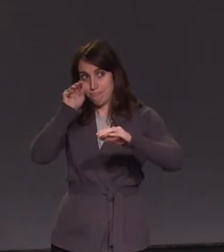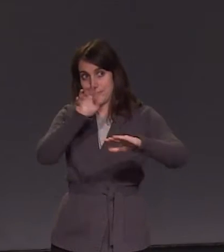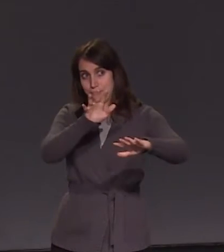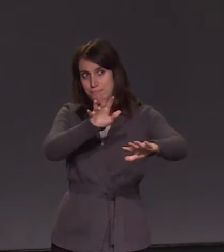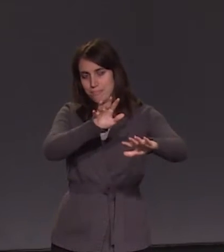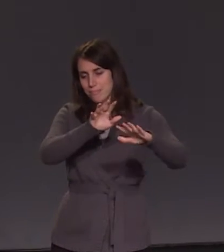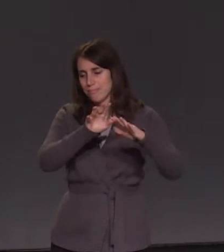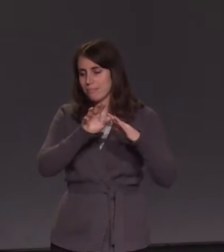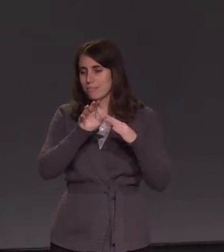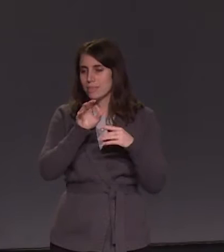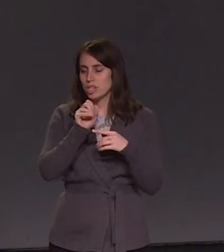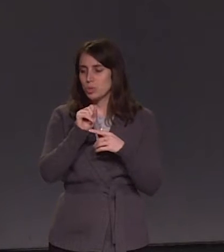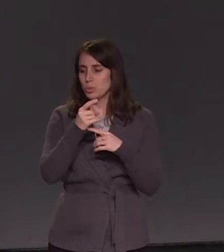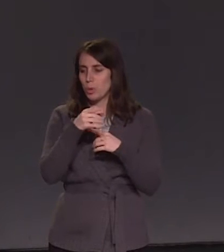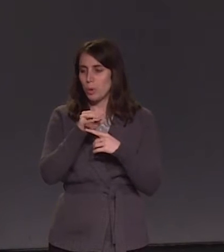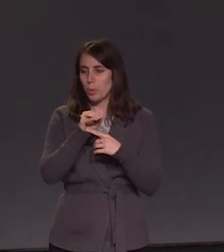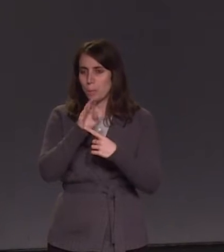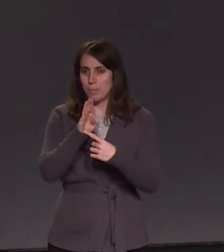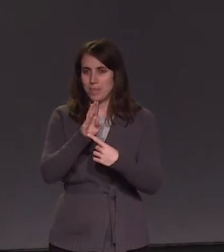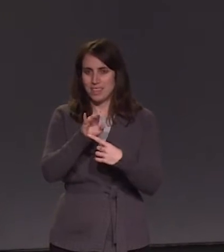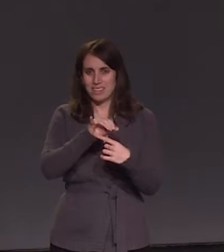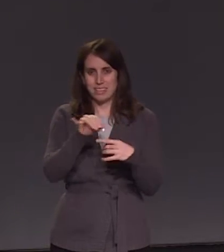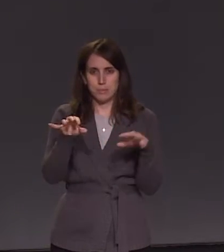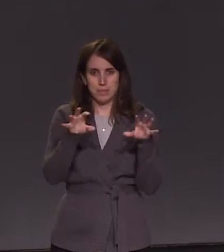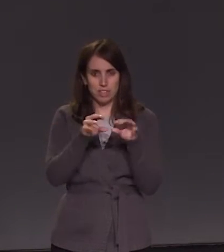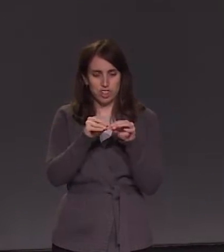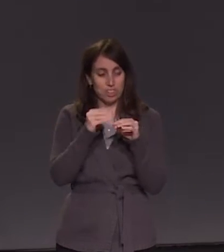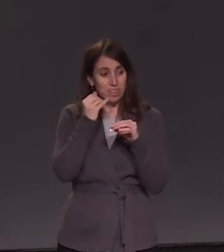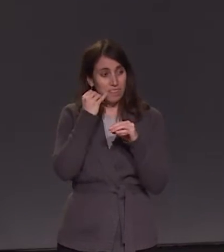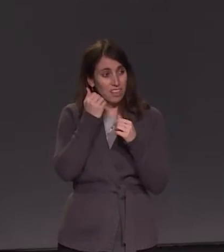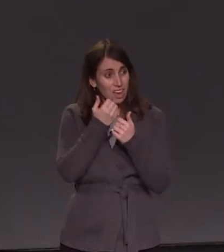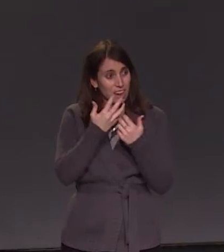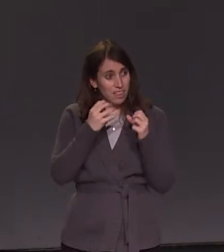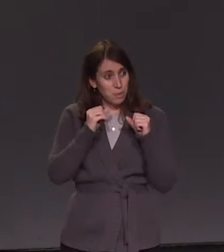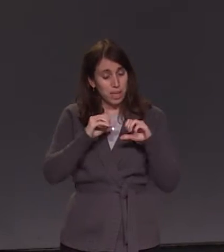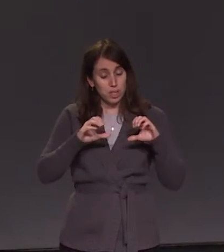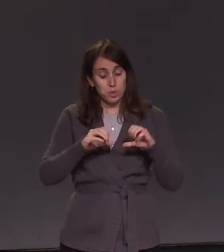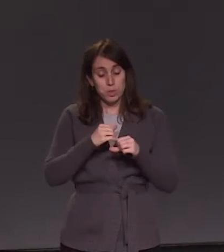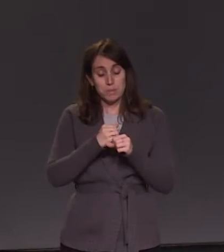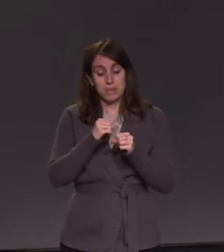If there’s anything we can do to make this experience more enjoyable for you, please